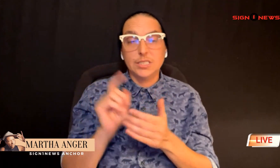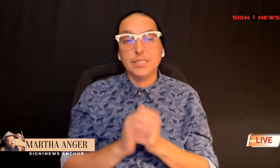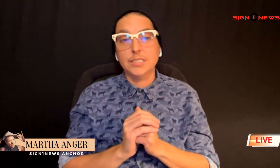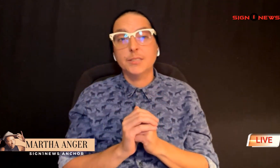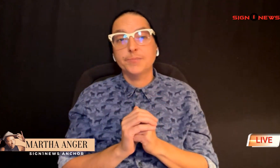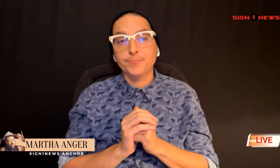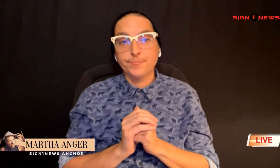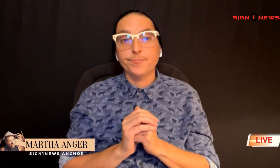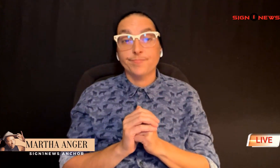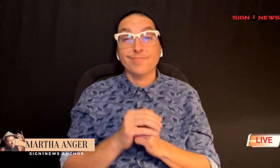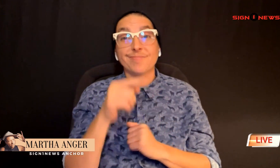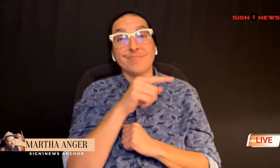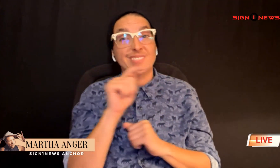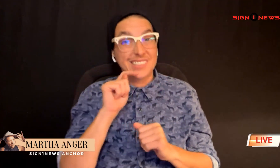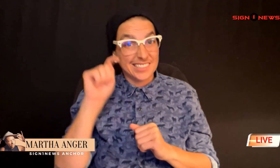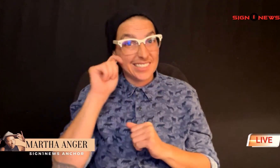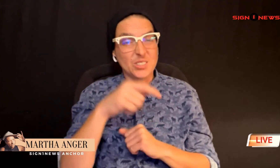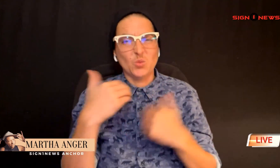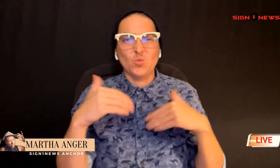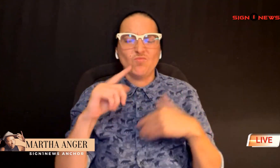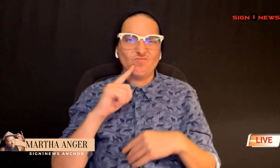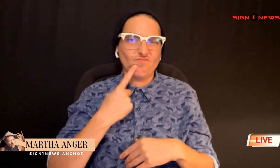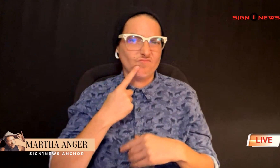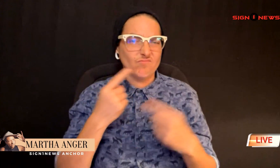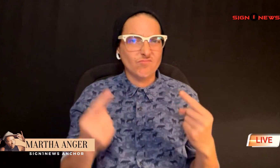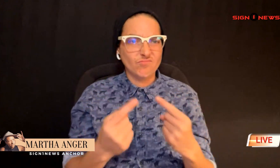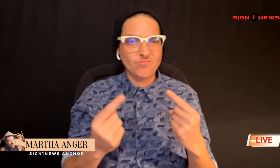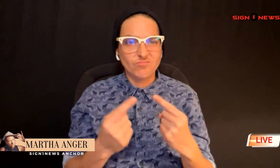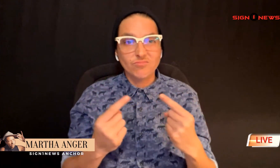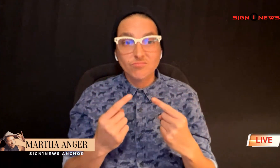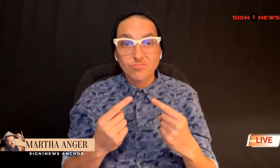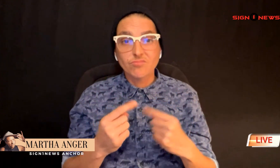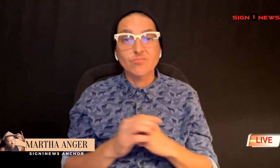McDonald's parking lot last week. The team was critically injured.